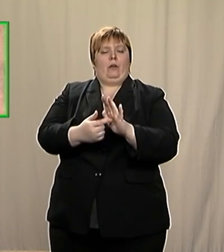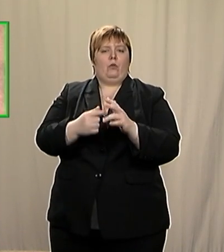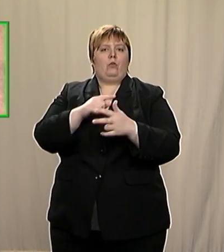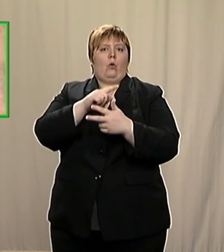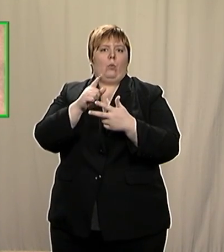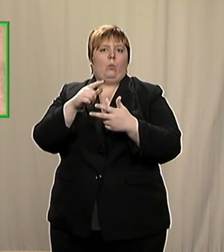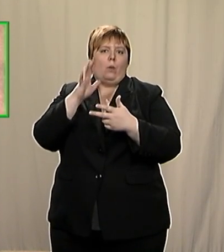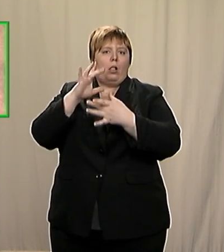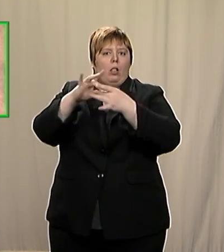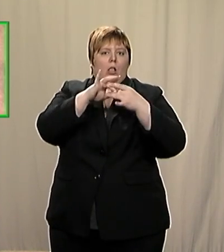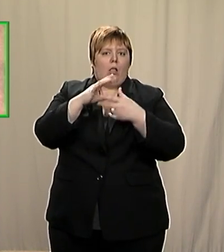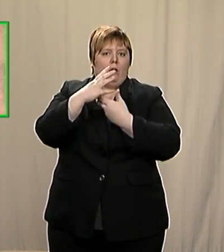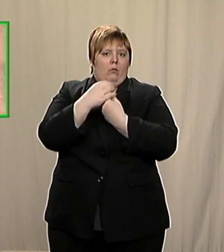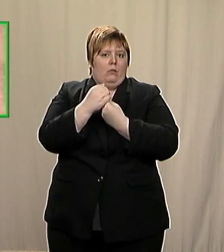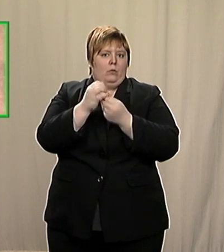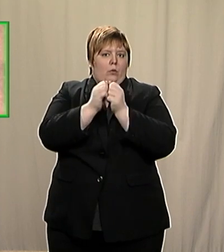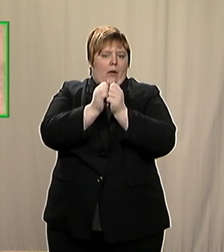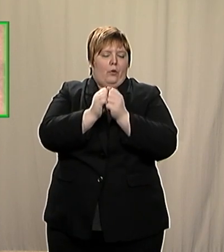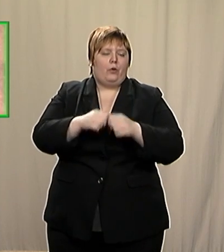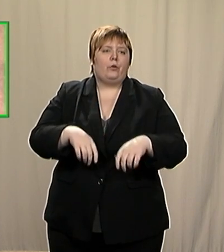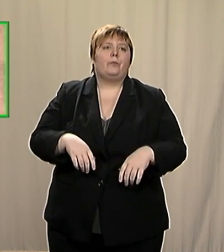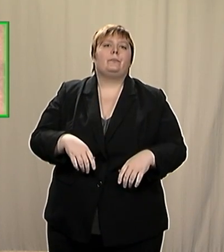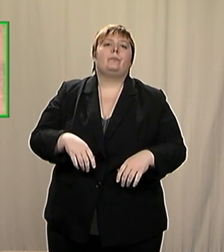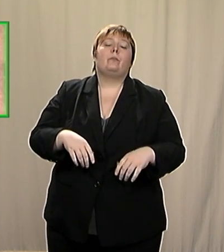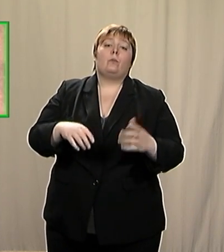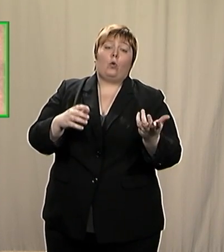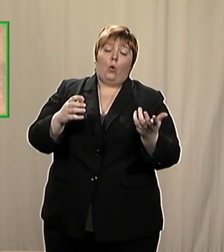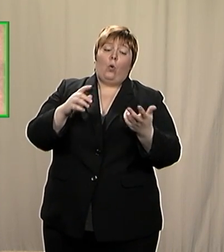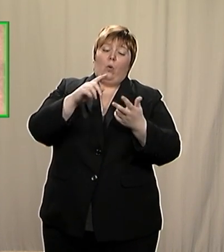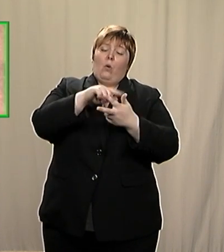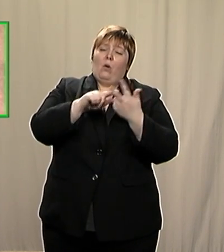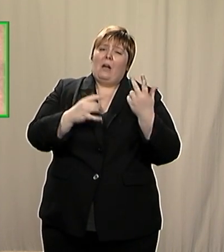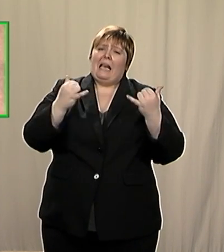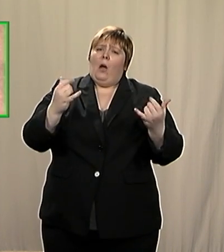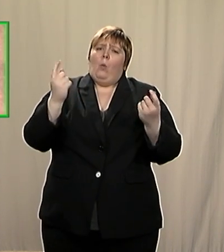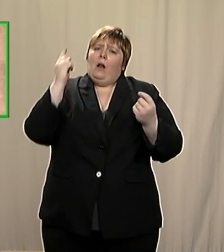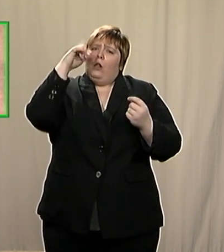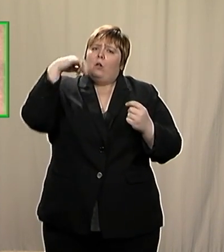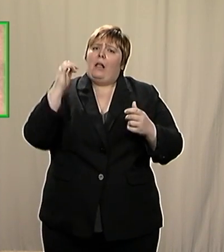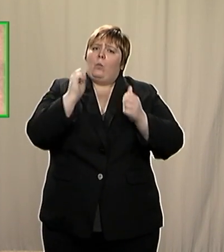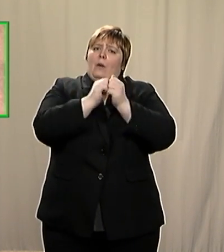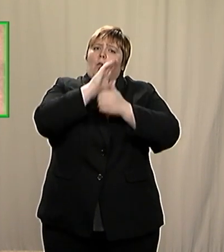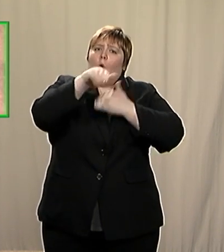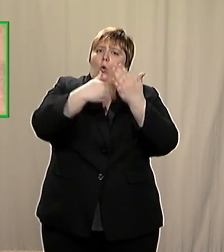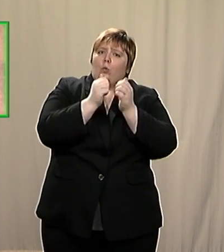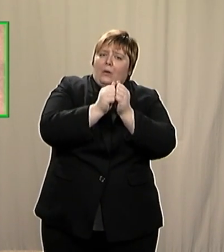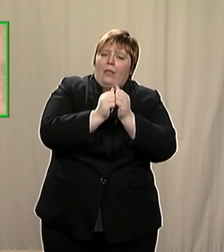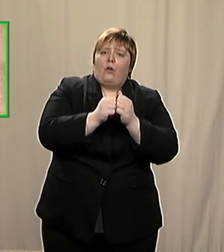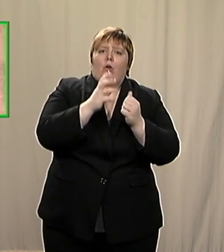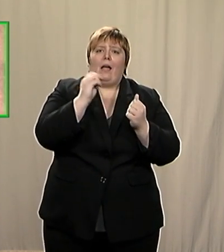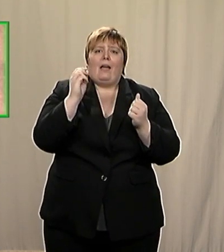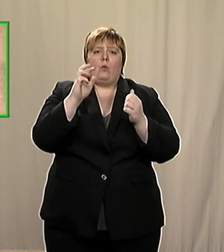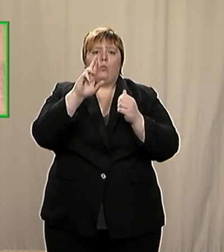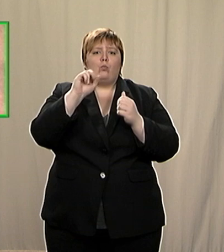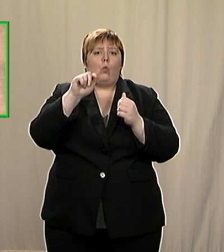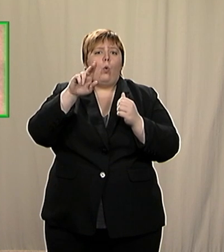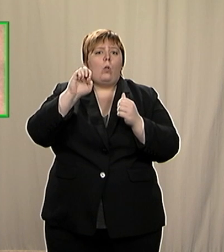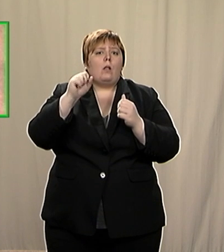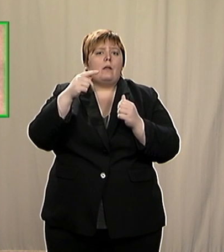Let's take a look at them now what it looks like when we put them all together and look at some examples with role space.